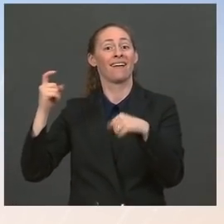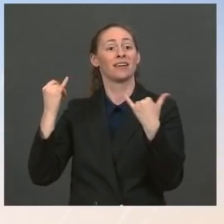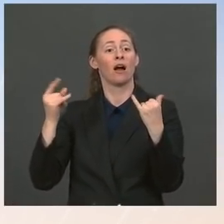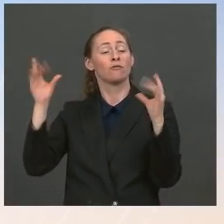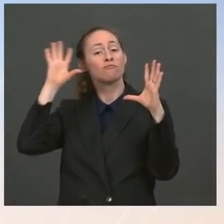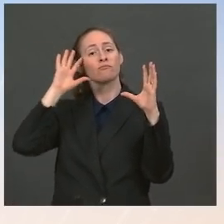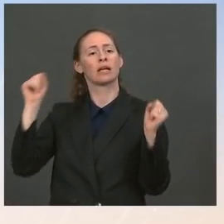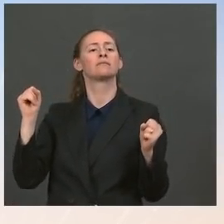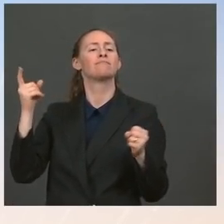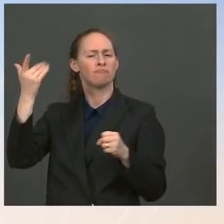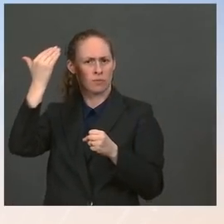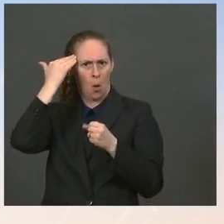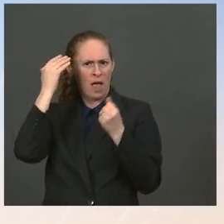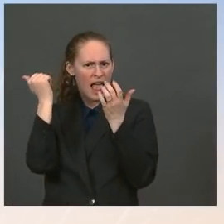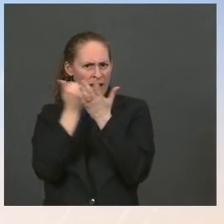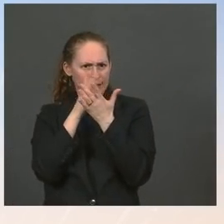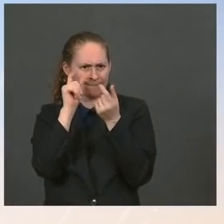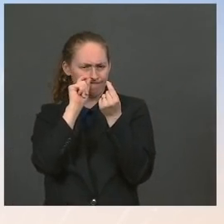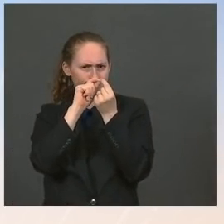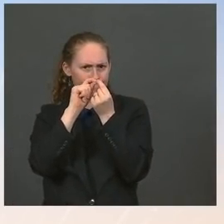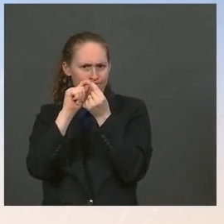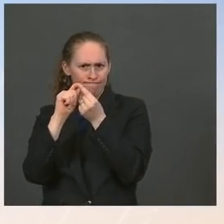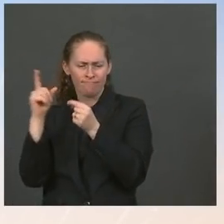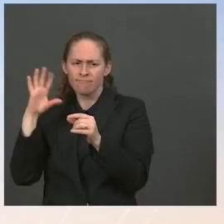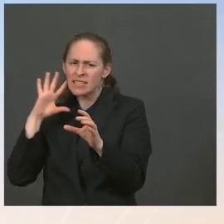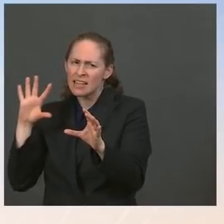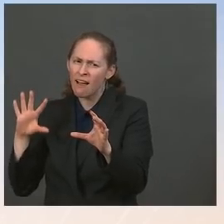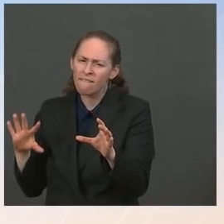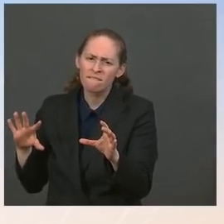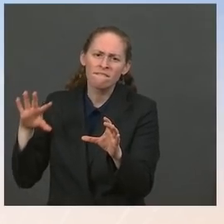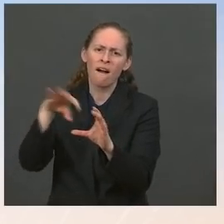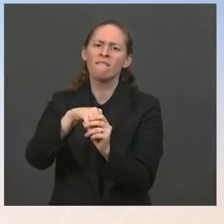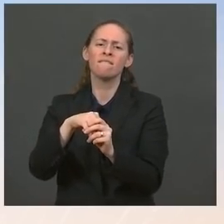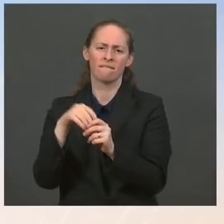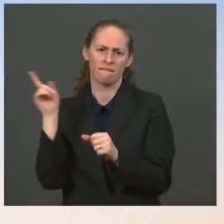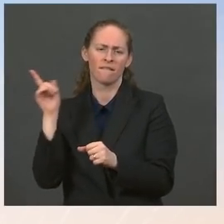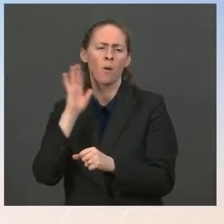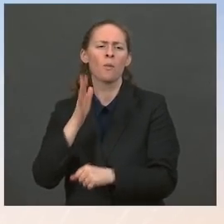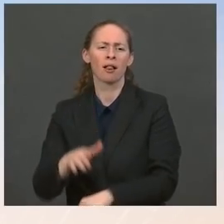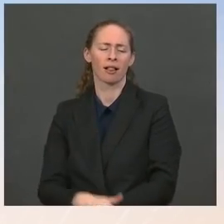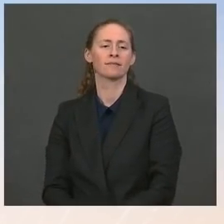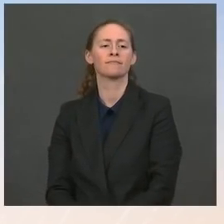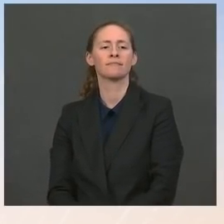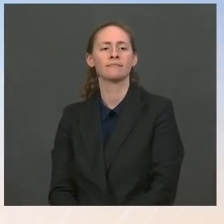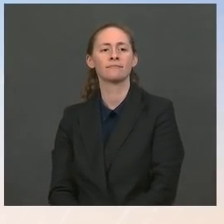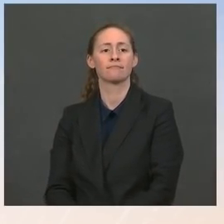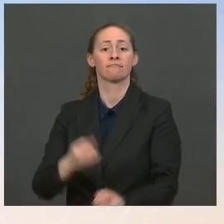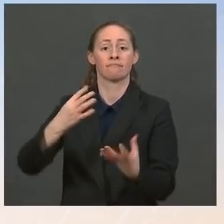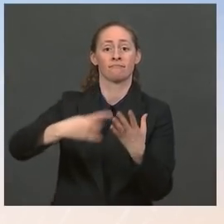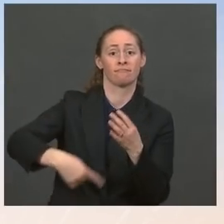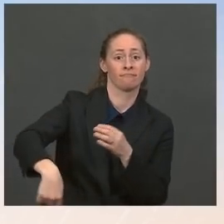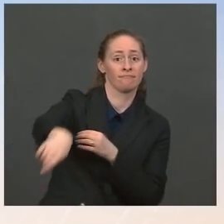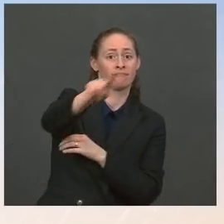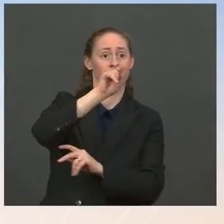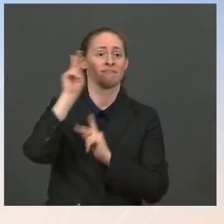And so, we're going to stay on top of it. It's going to be key. In order for the American people to feel this, this has to be implemented.